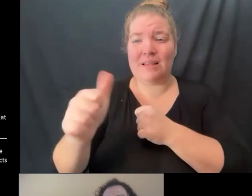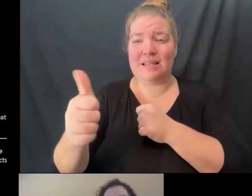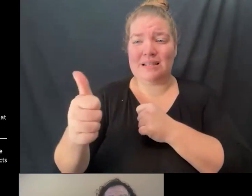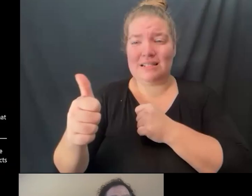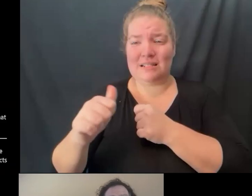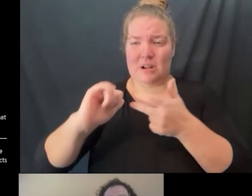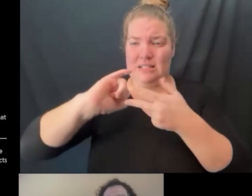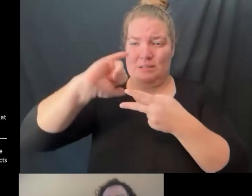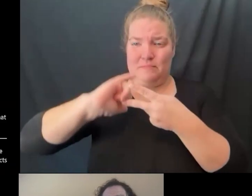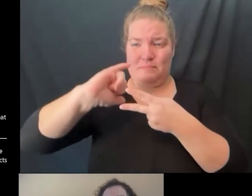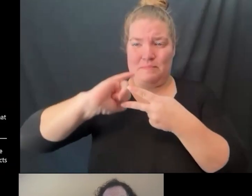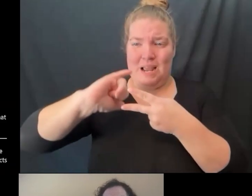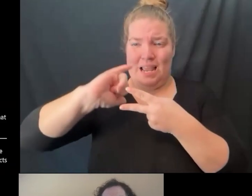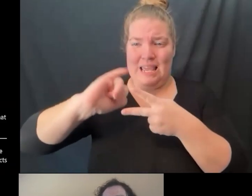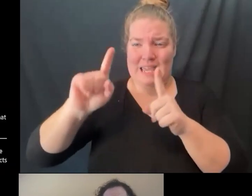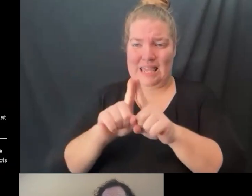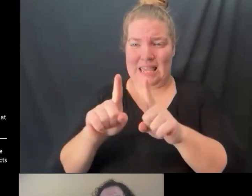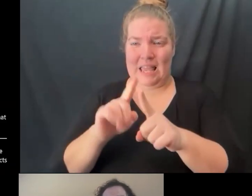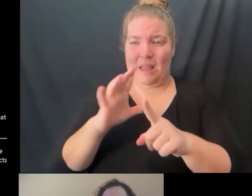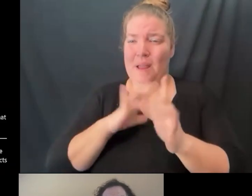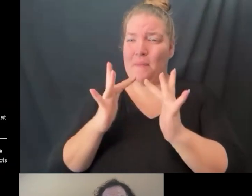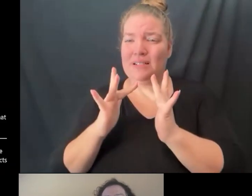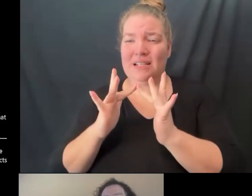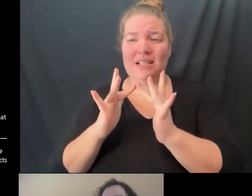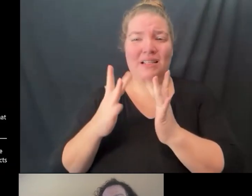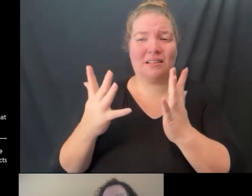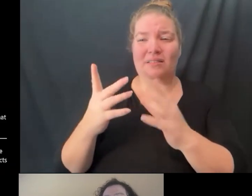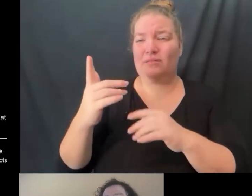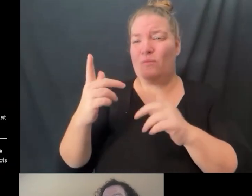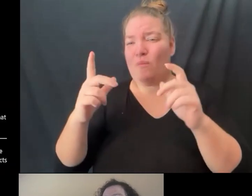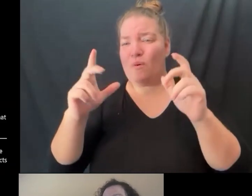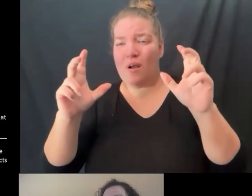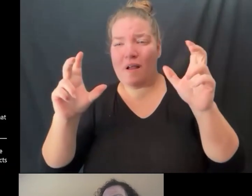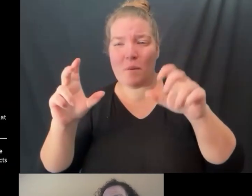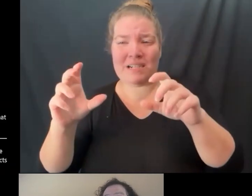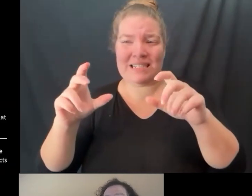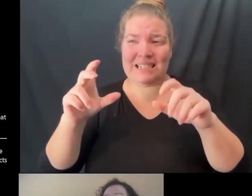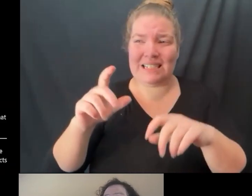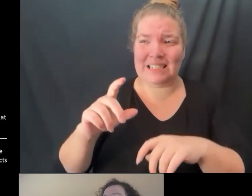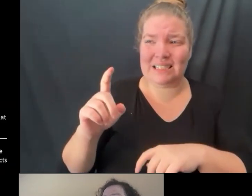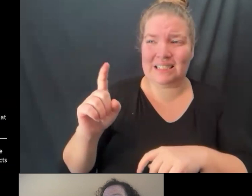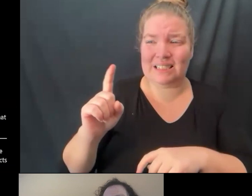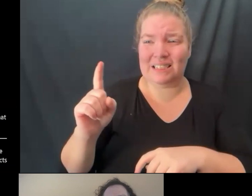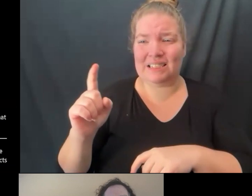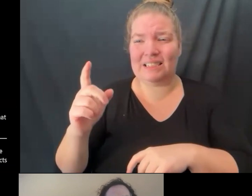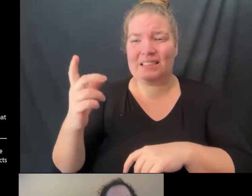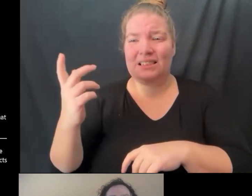And 10 is the exact same sentence, Clause 10 is the same sentence, but applies to non-web documents or digital documents.